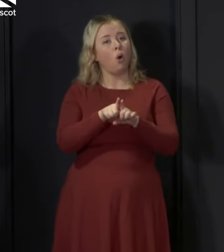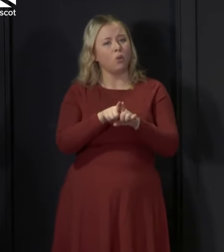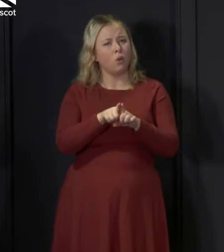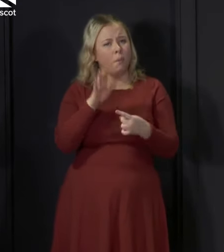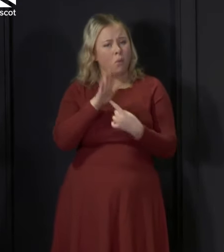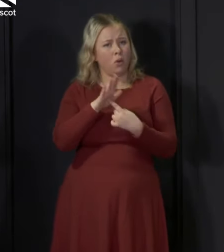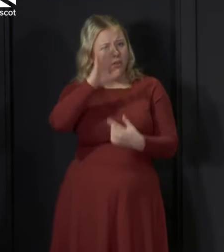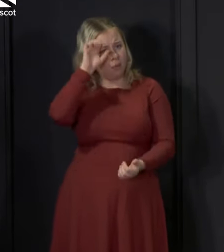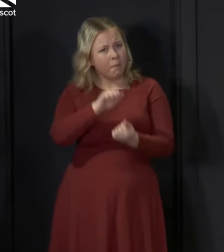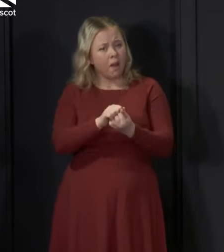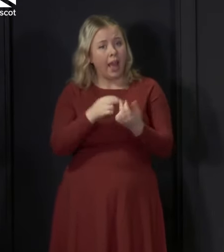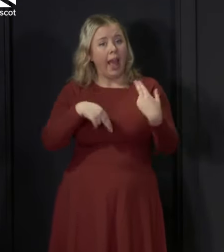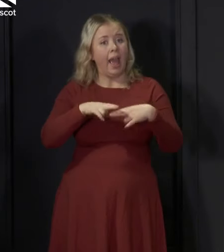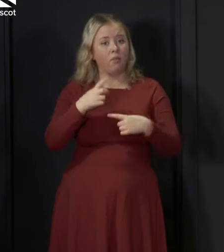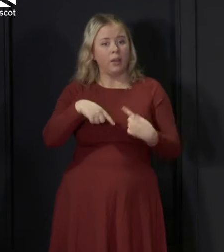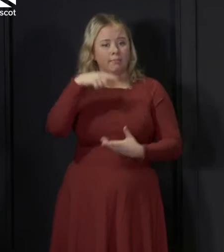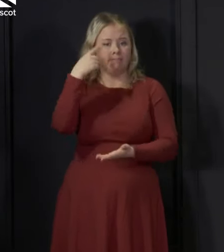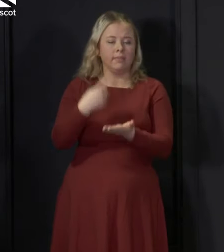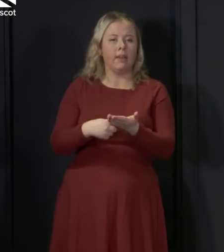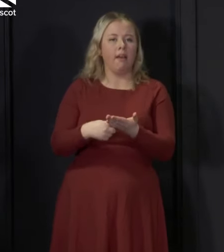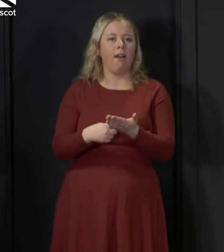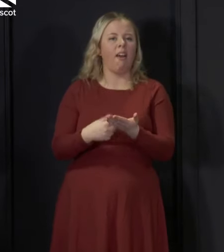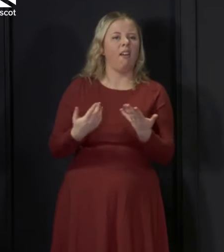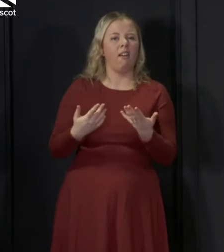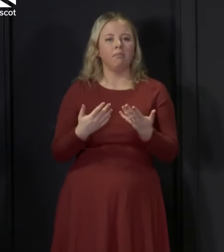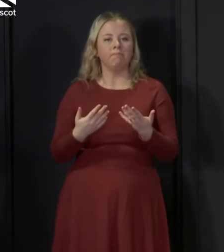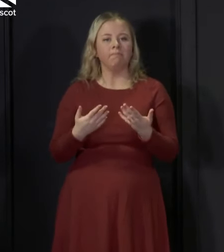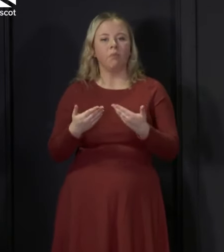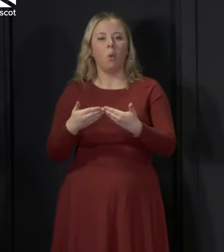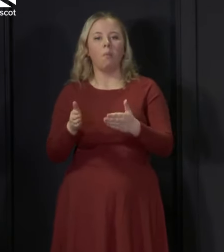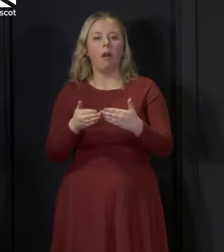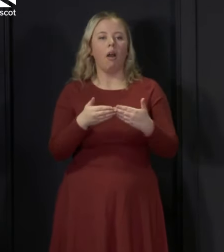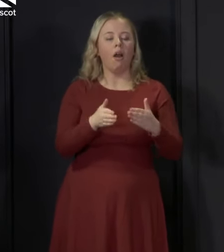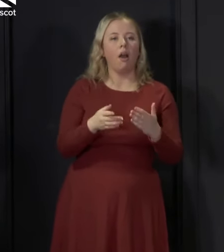as stark, easing up on them now would also have an impact but it would be a negative